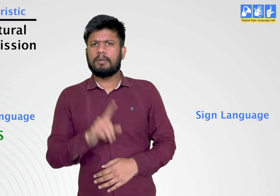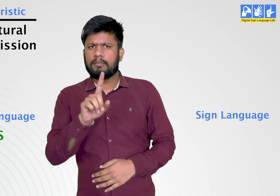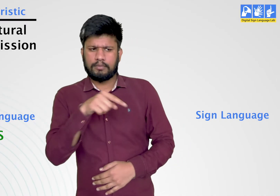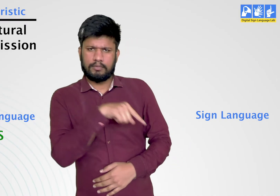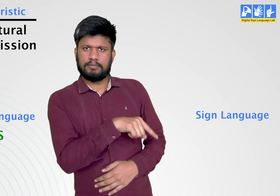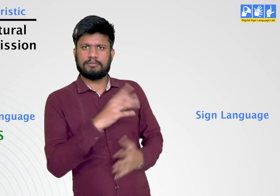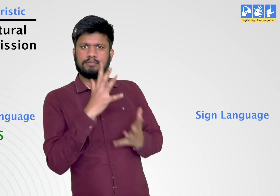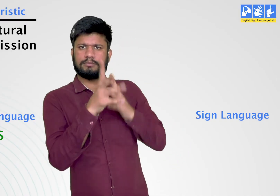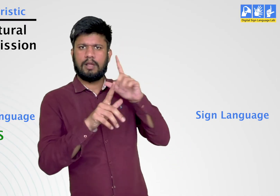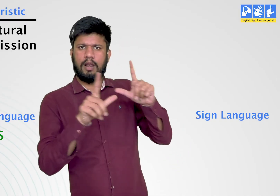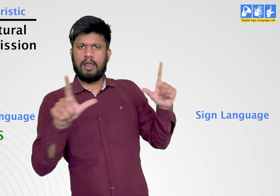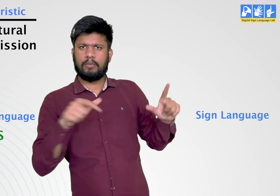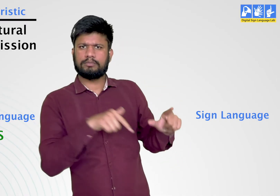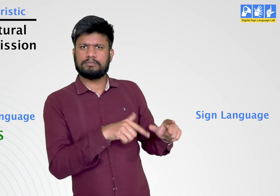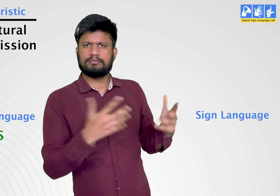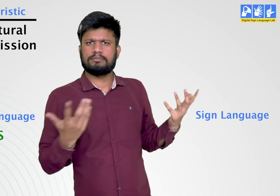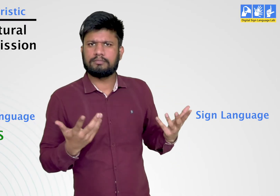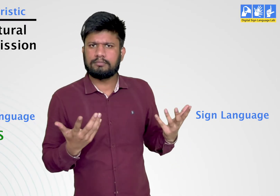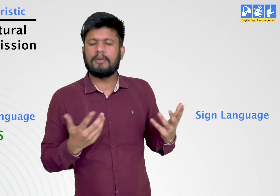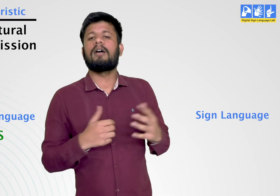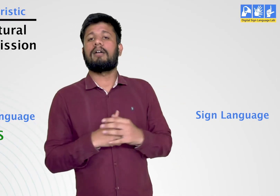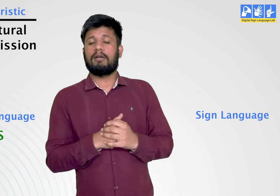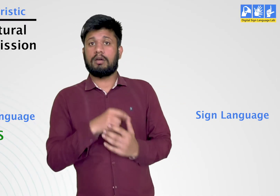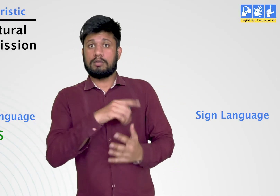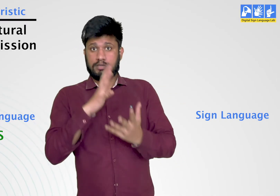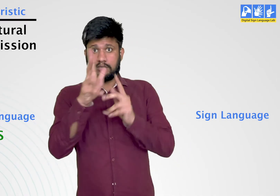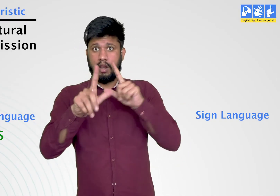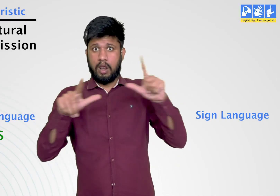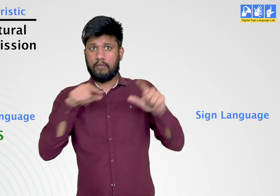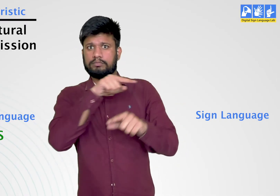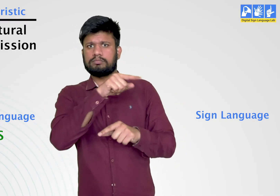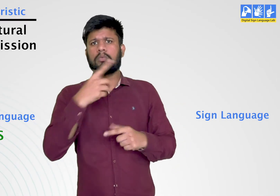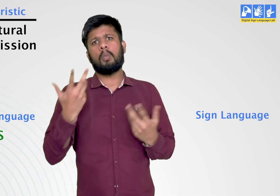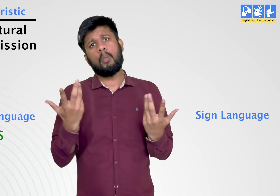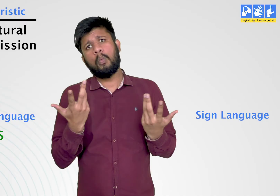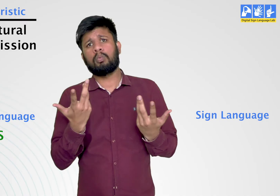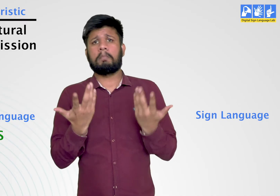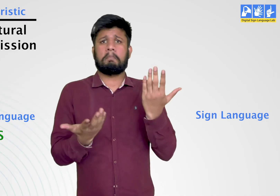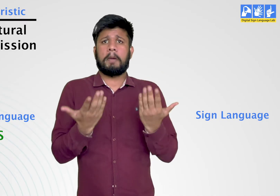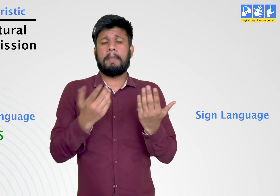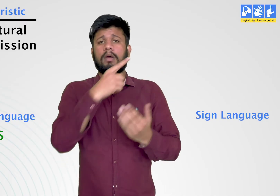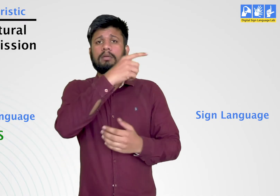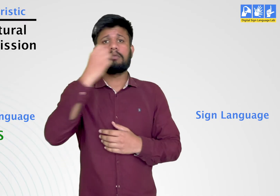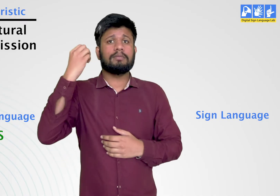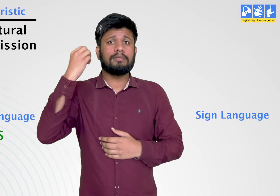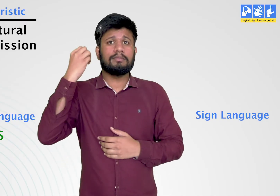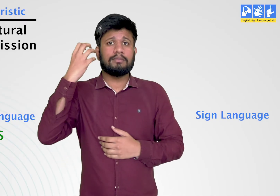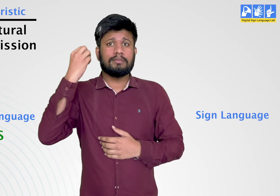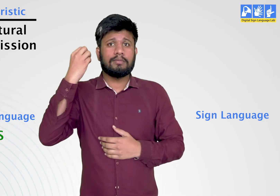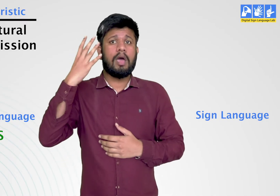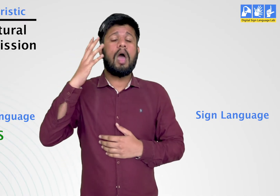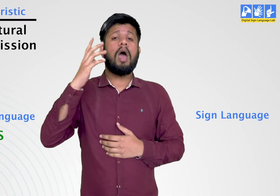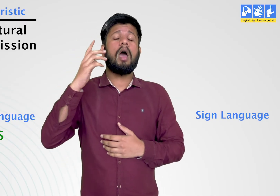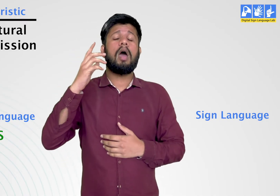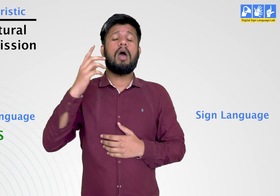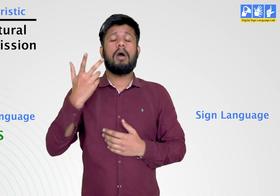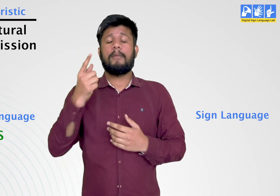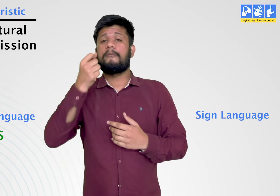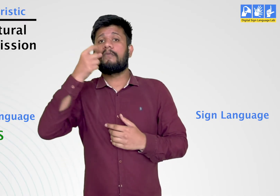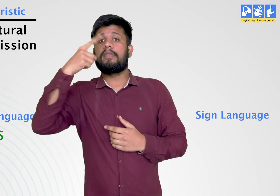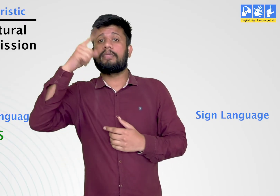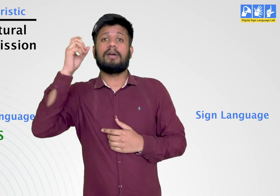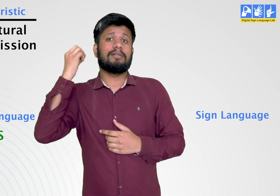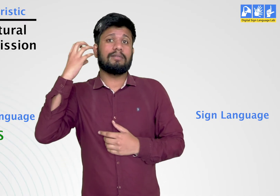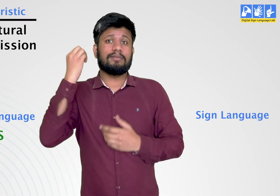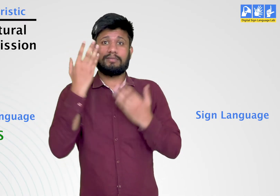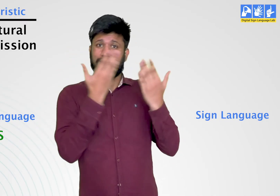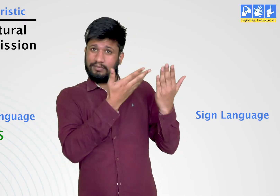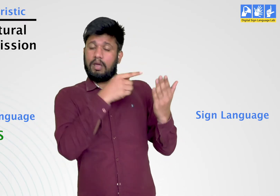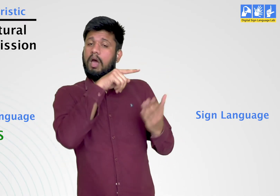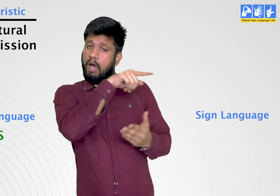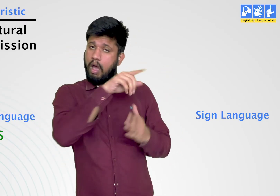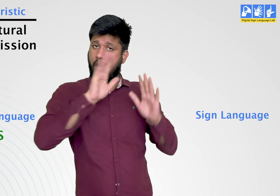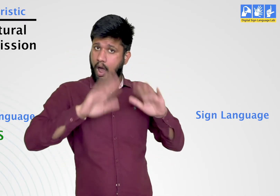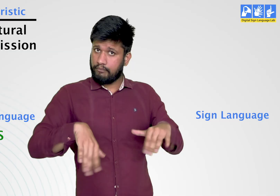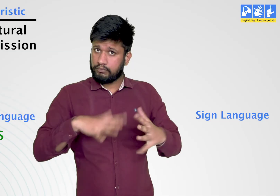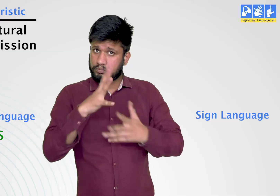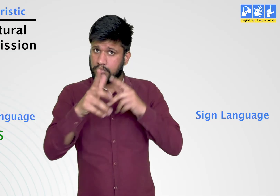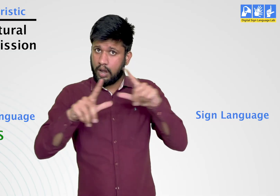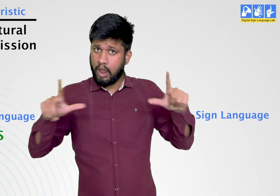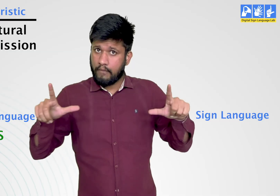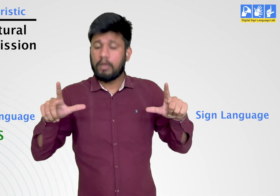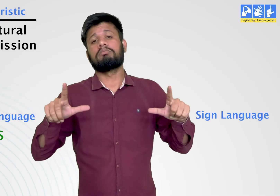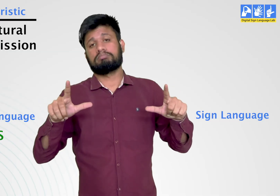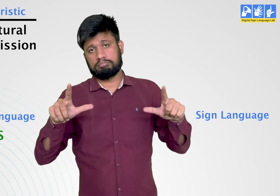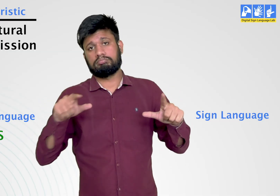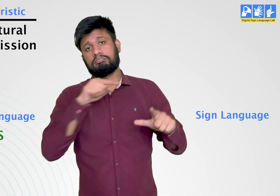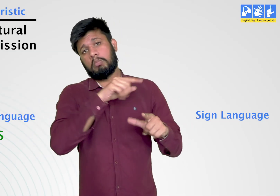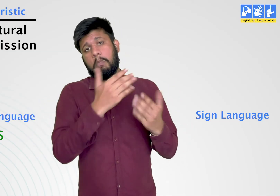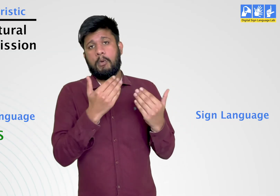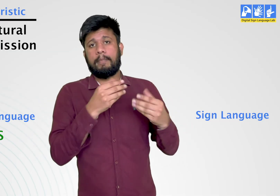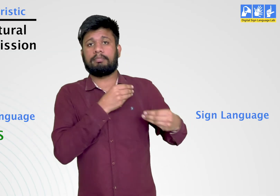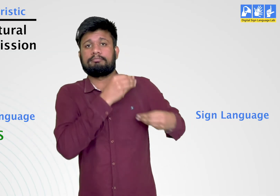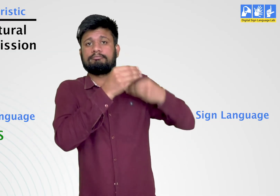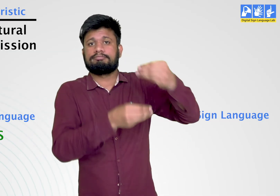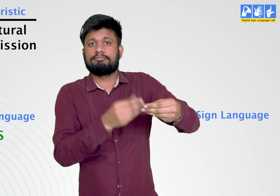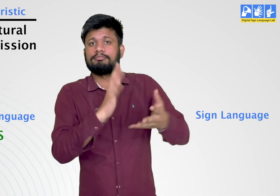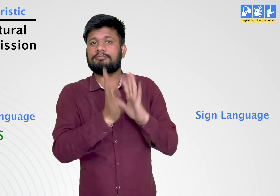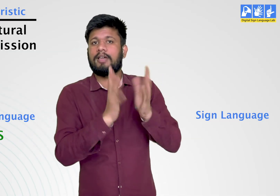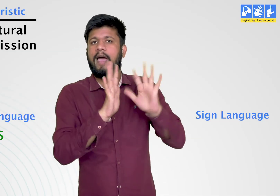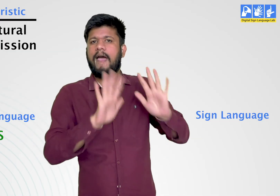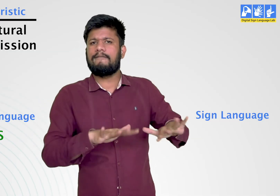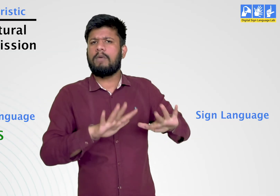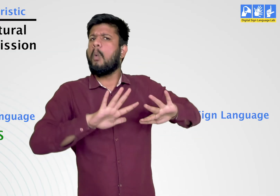Similarly, Sign Language is given to deaf children through their hearing parents who know sign language